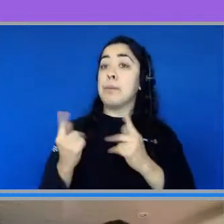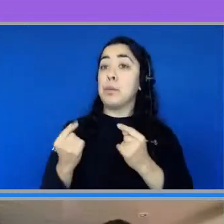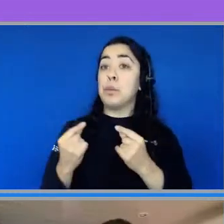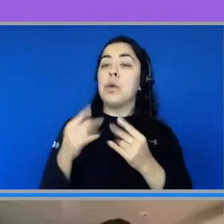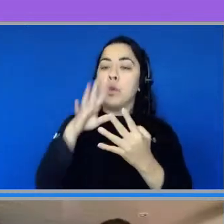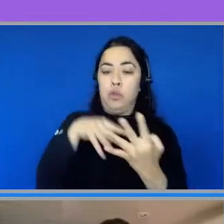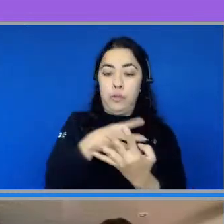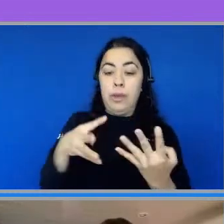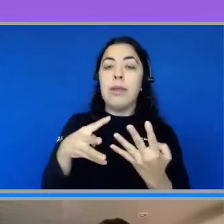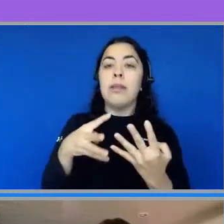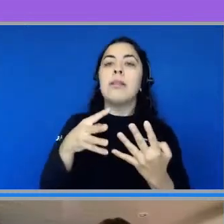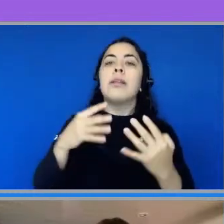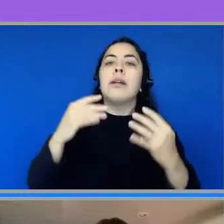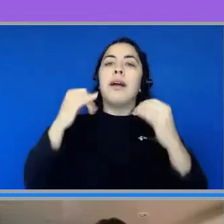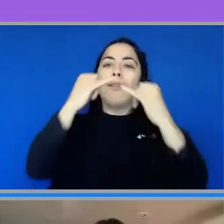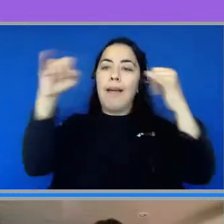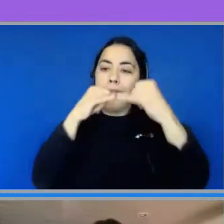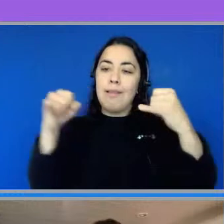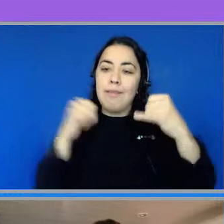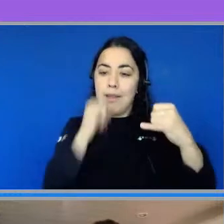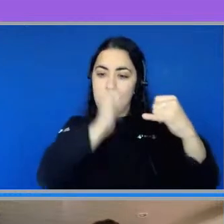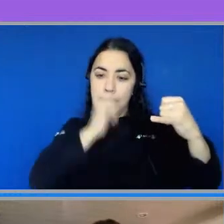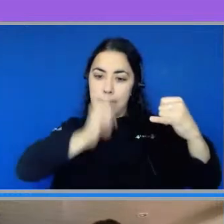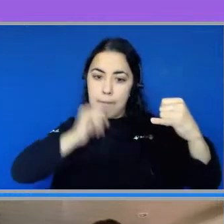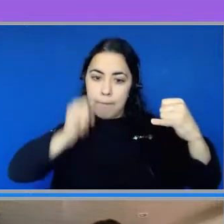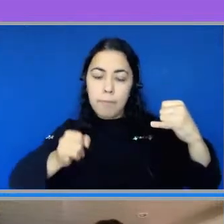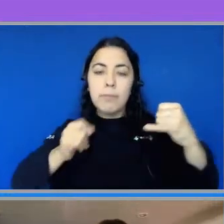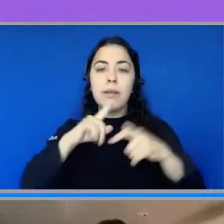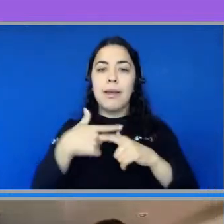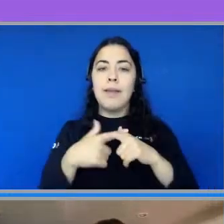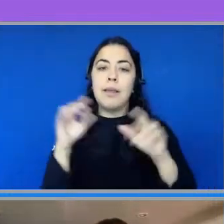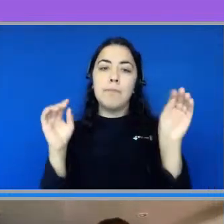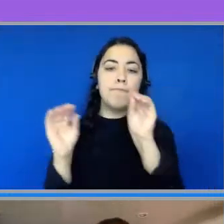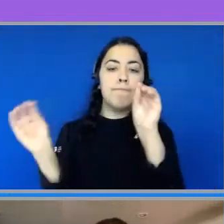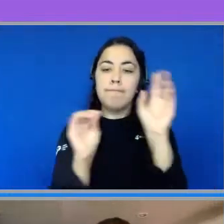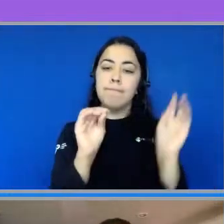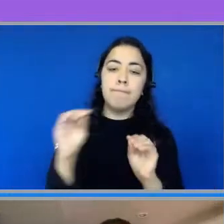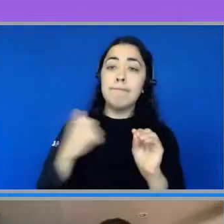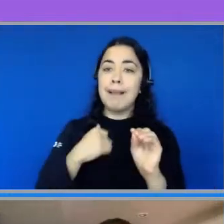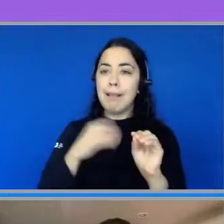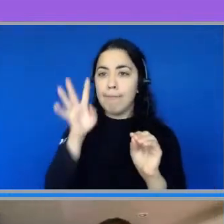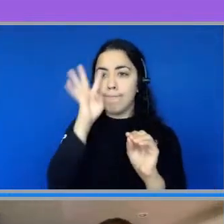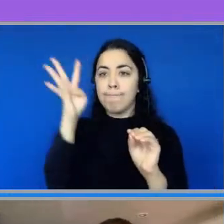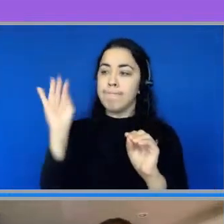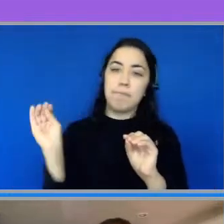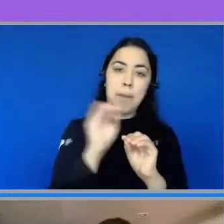is they're using line based placement or grid template areas. And you're creating a